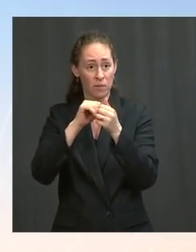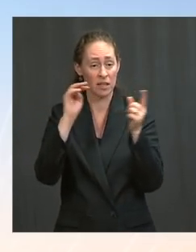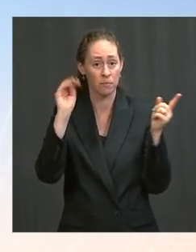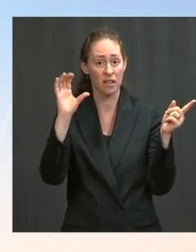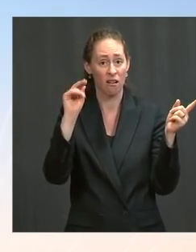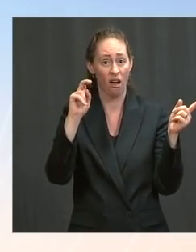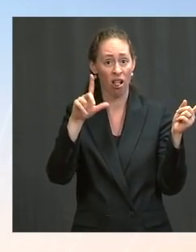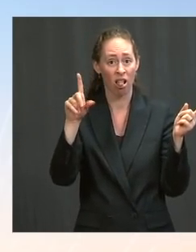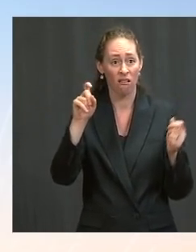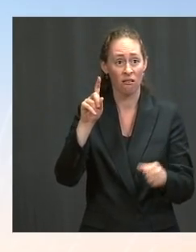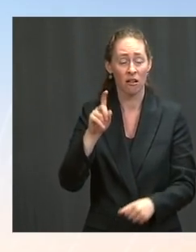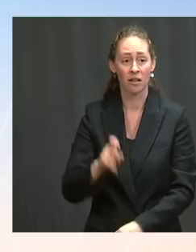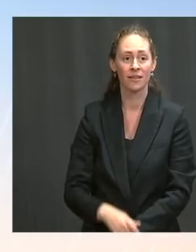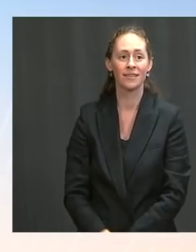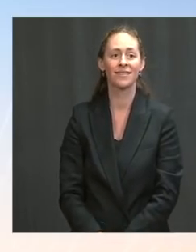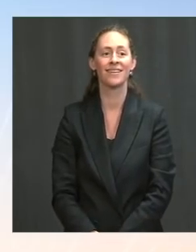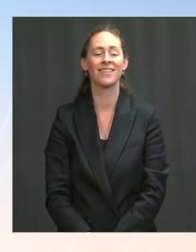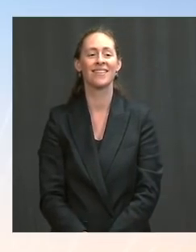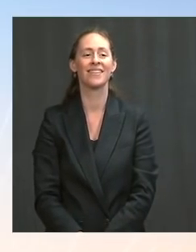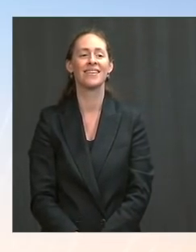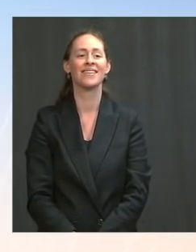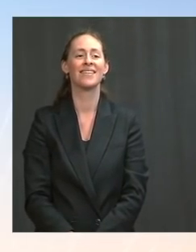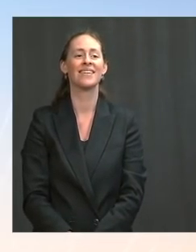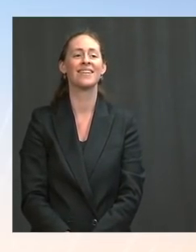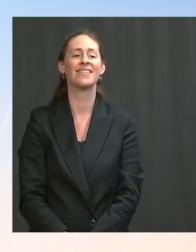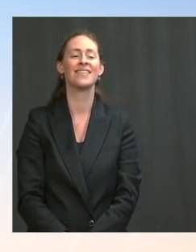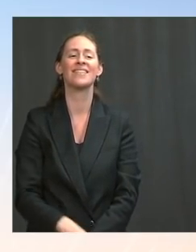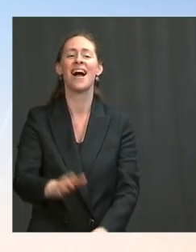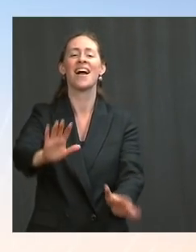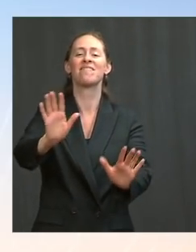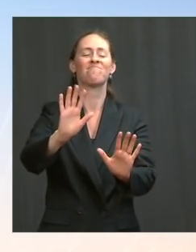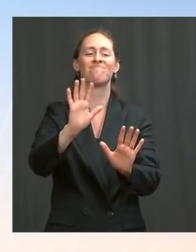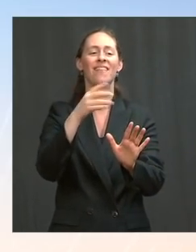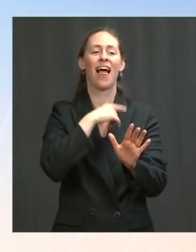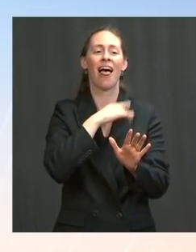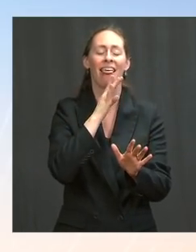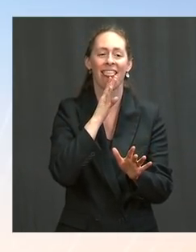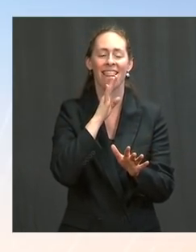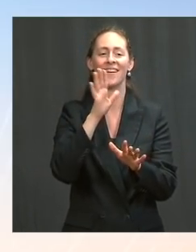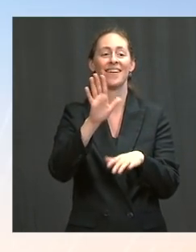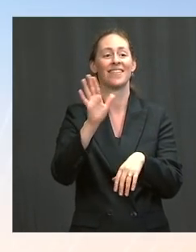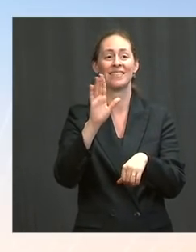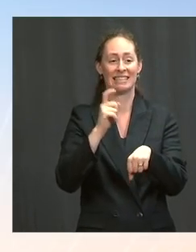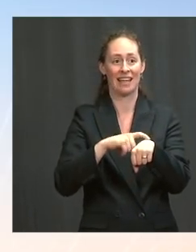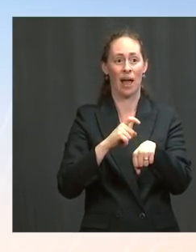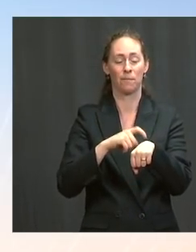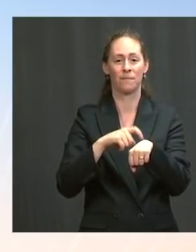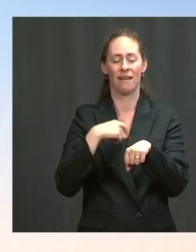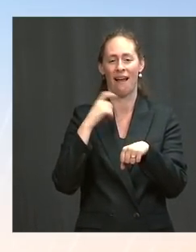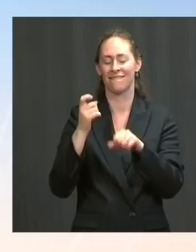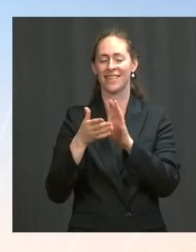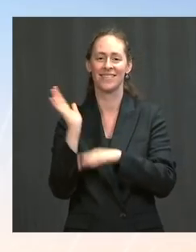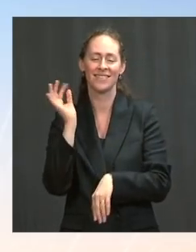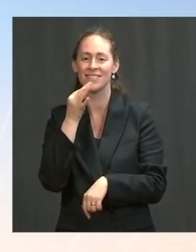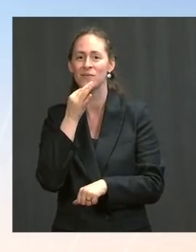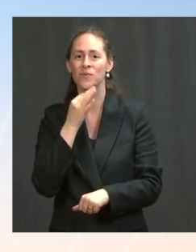I don't have any calls with Senator McConnell to read out. Sorry, it must be that time of the briefing. Go ahead. The Press: Thank you. There's some reports from Afghanistan